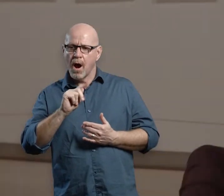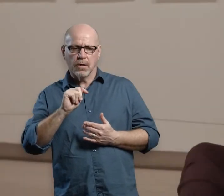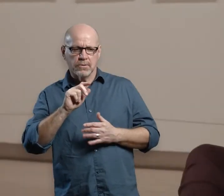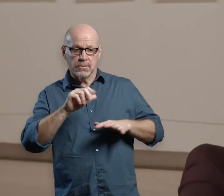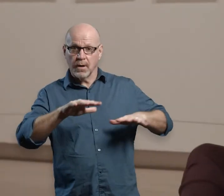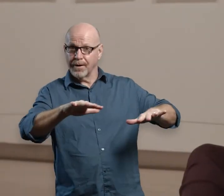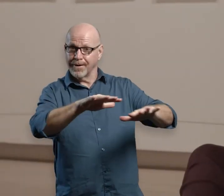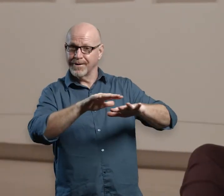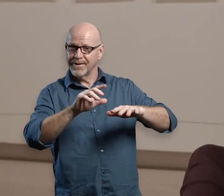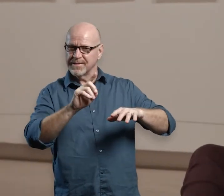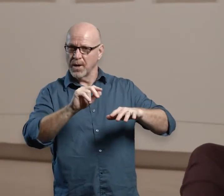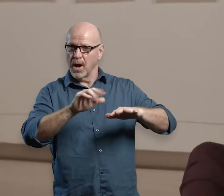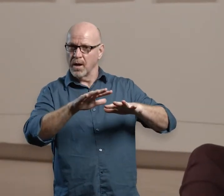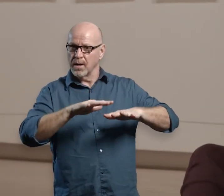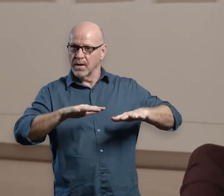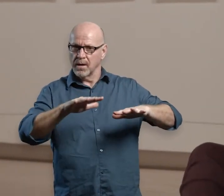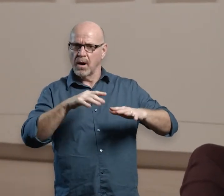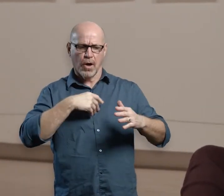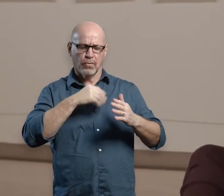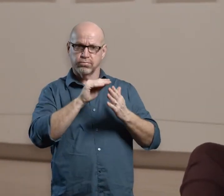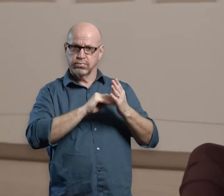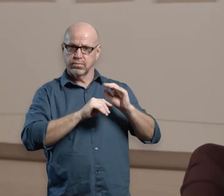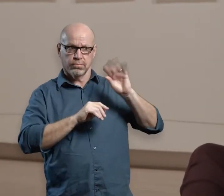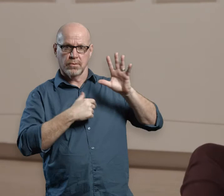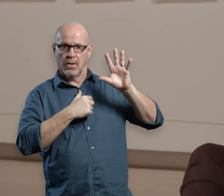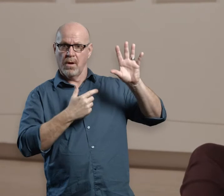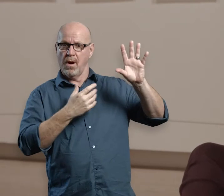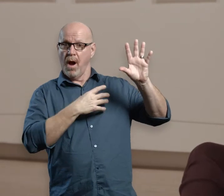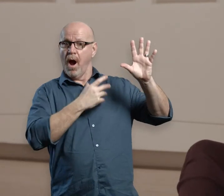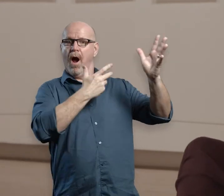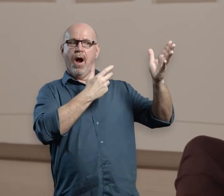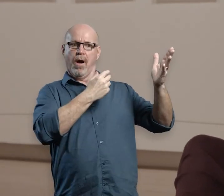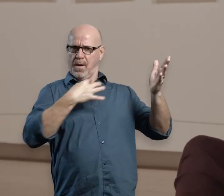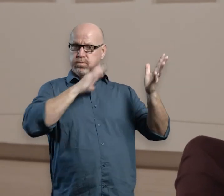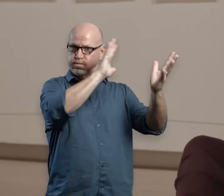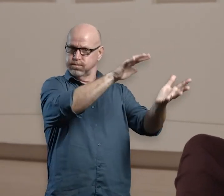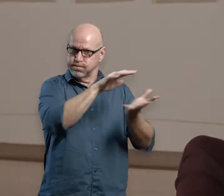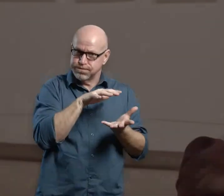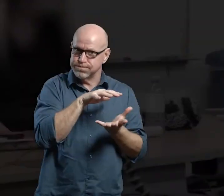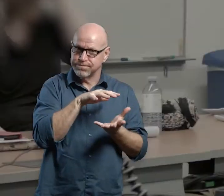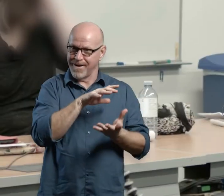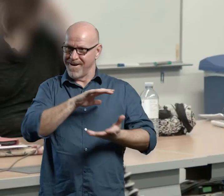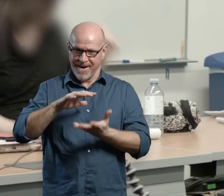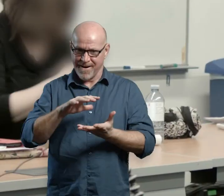When ODSP throws you off of their program because you get an artist’s grant, it sends